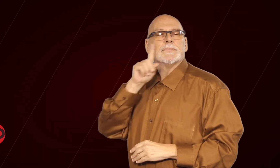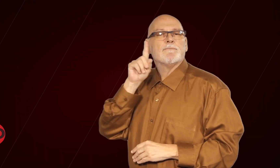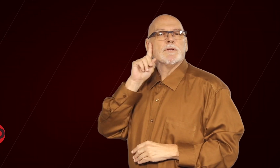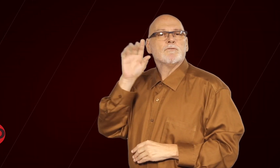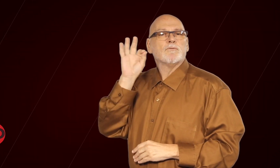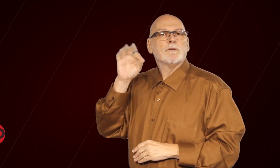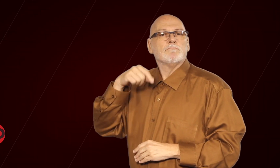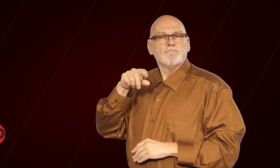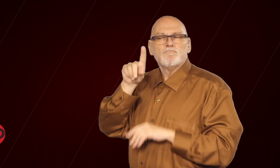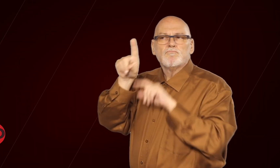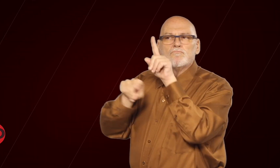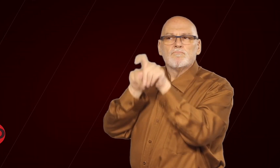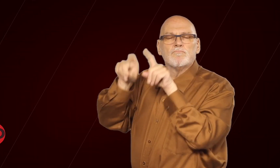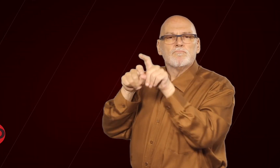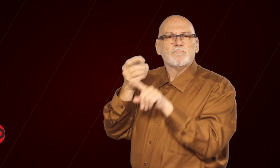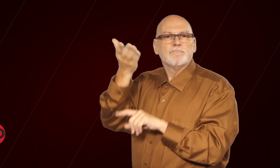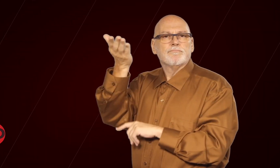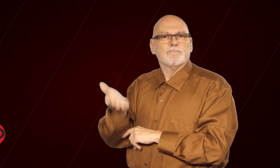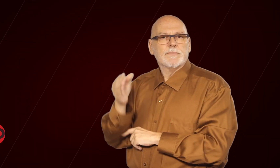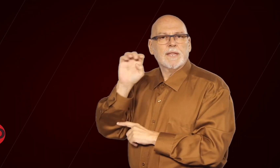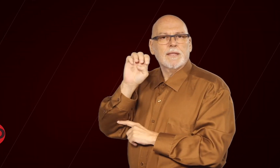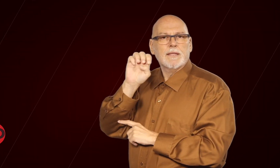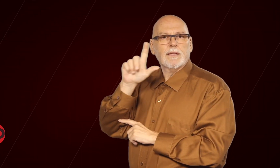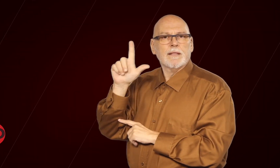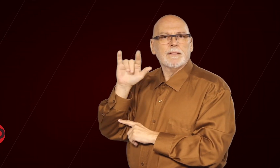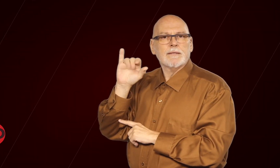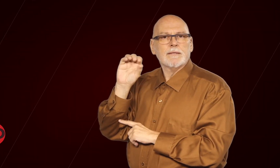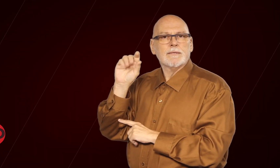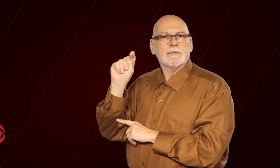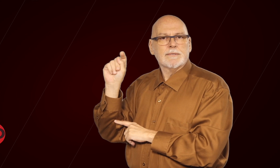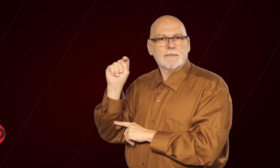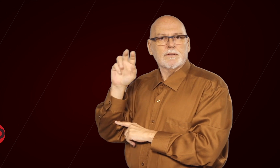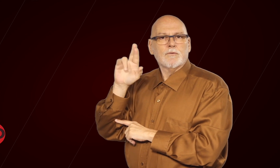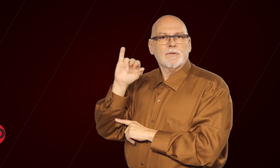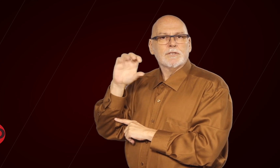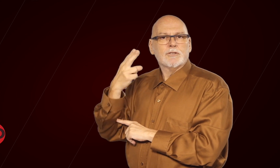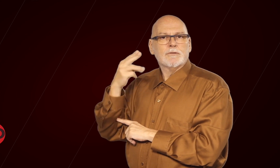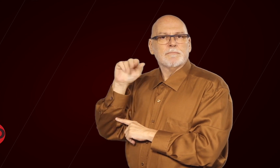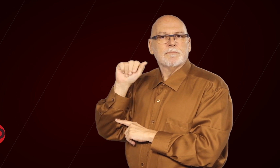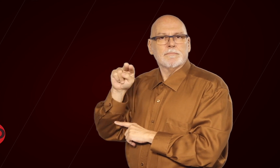[ANSELMO]: DeafDots asked Elliott Richman with Deaf &